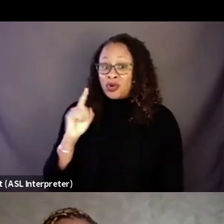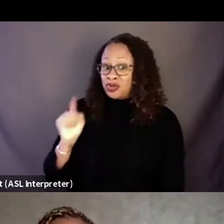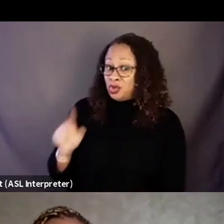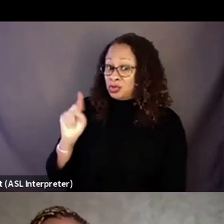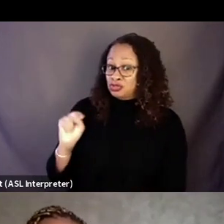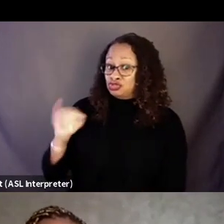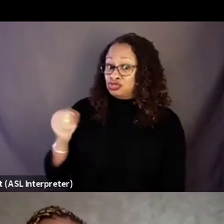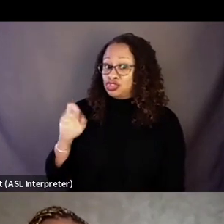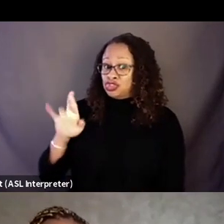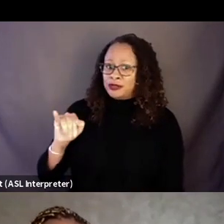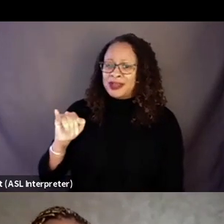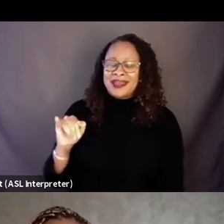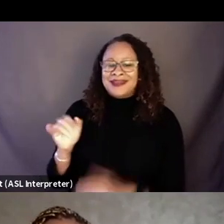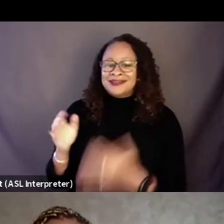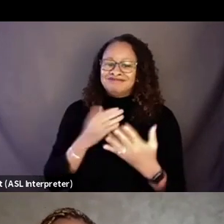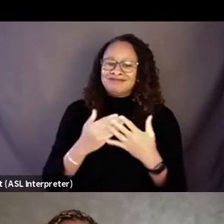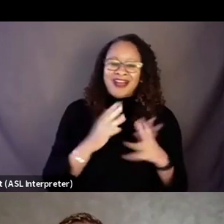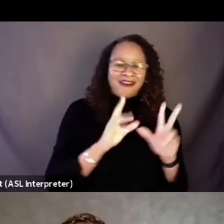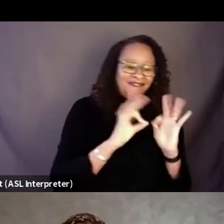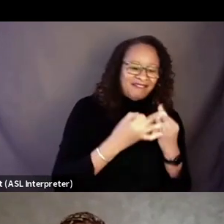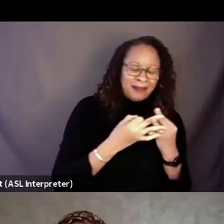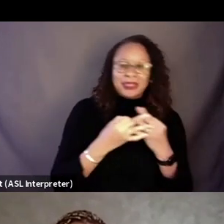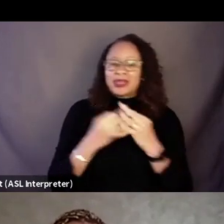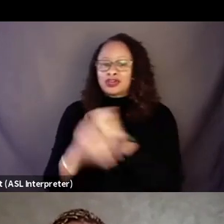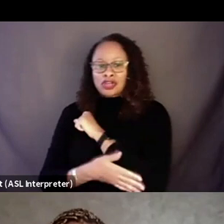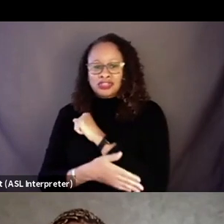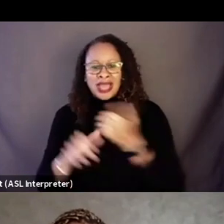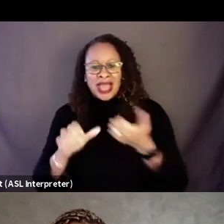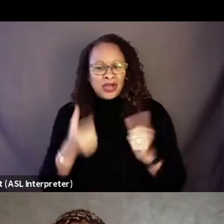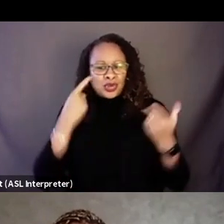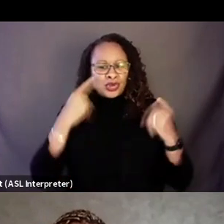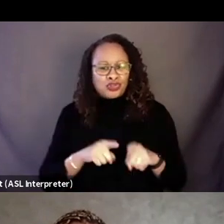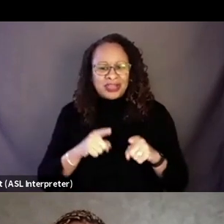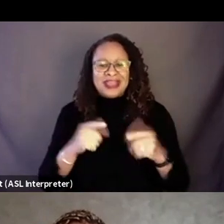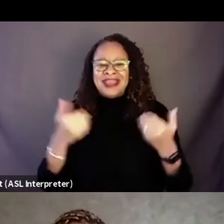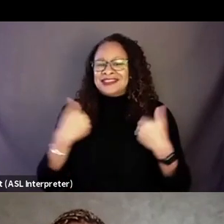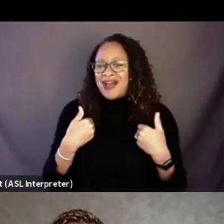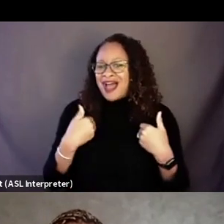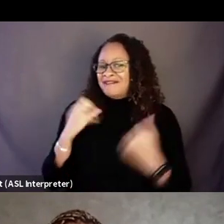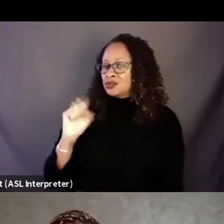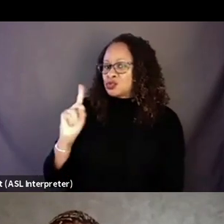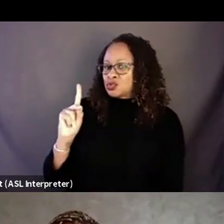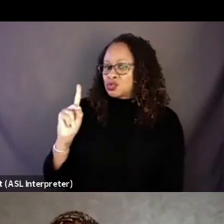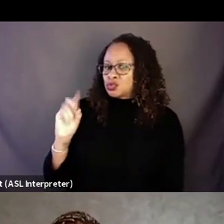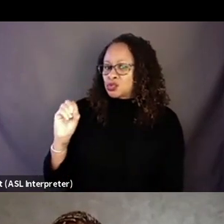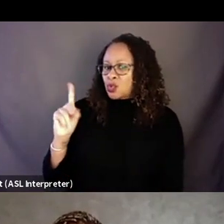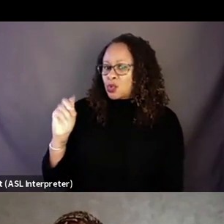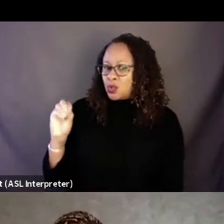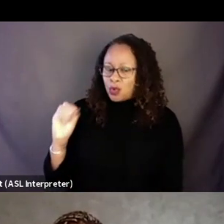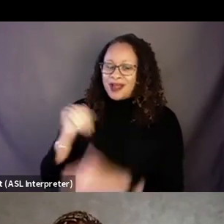how do you come to agree to have Sam come into your life with his crew and so intimately capture you?